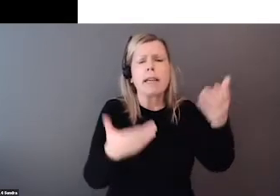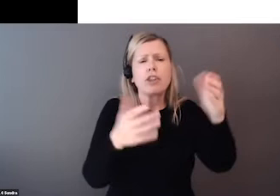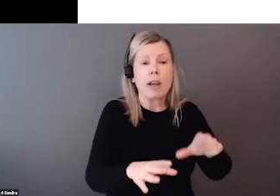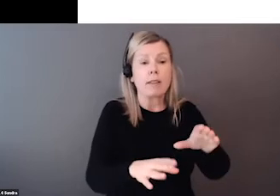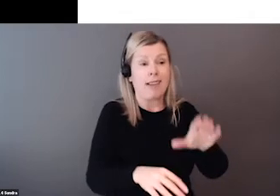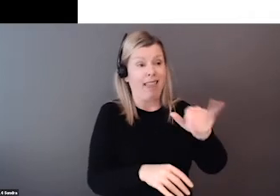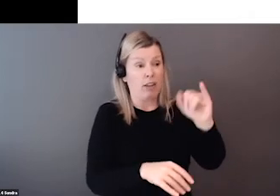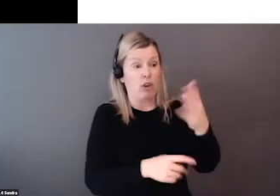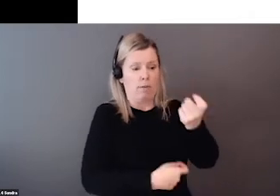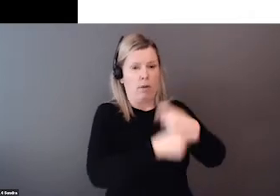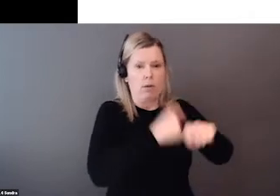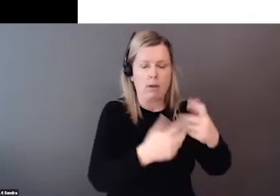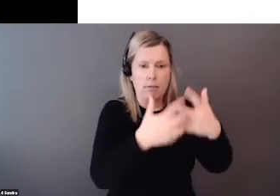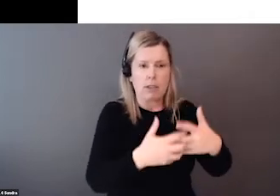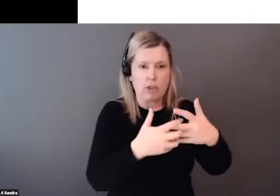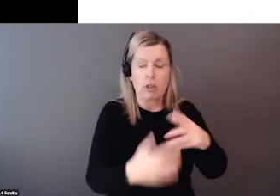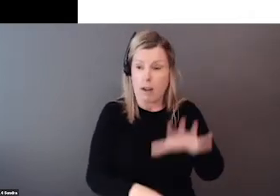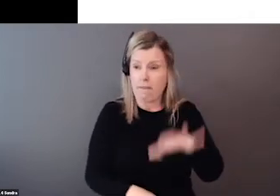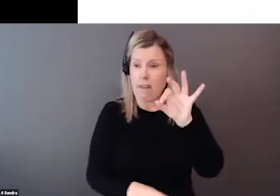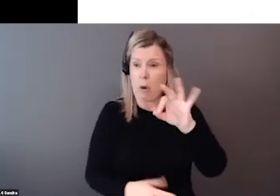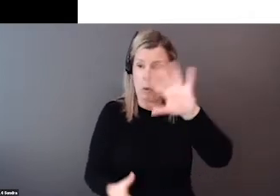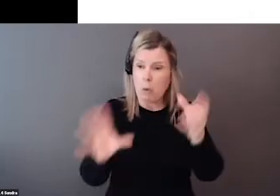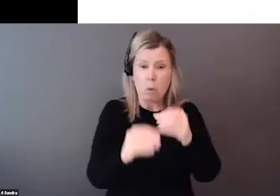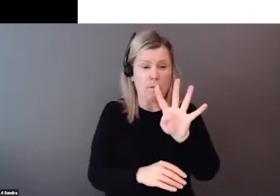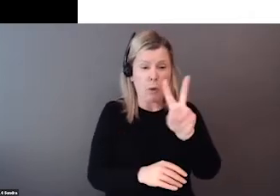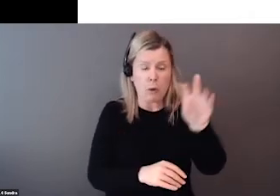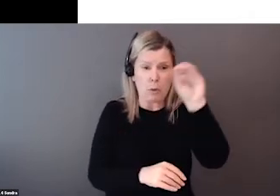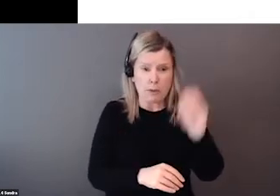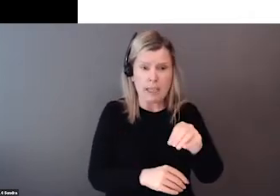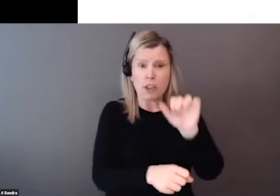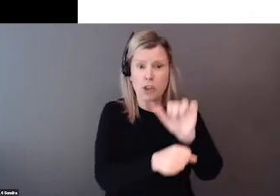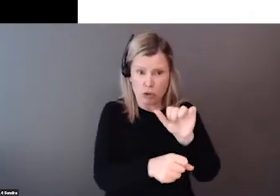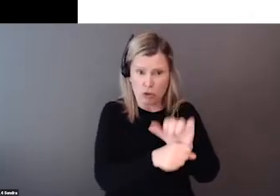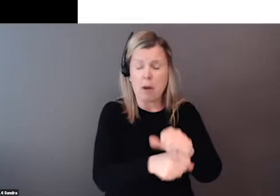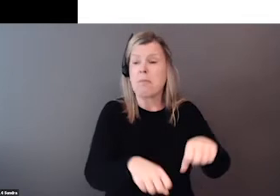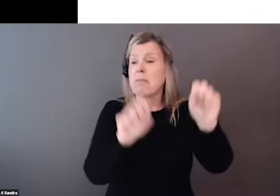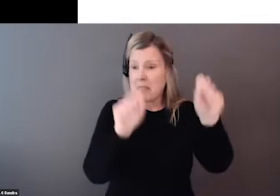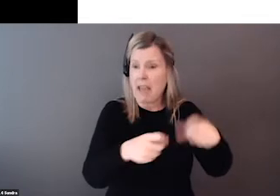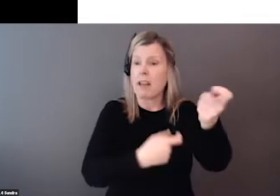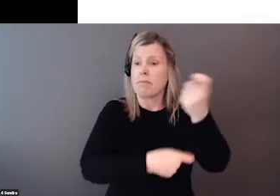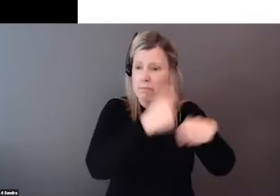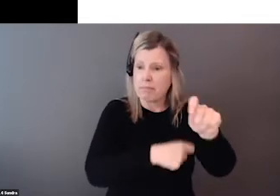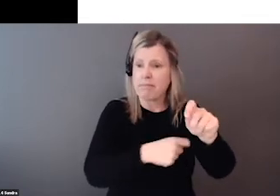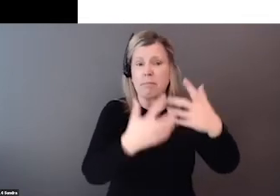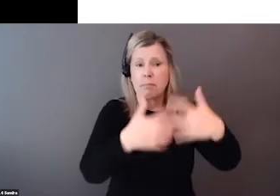And what the researchers found was that, about 42% of Canadians were at risk of having their job disrupted by automation.